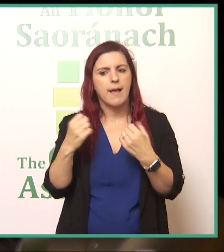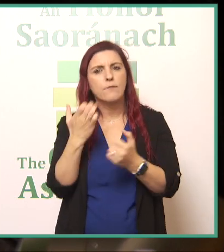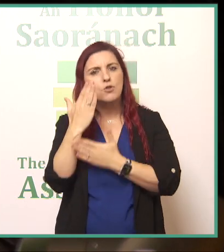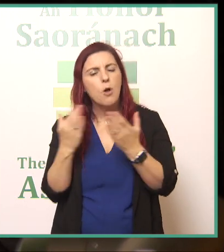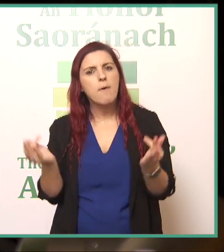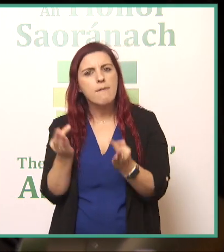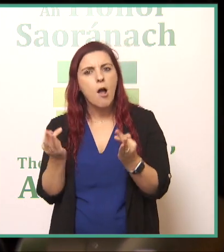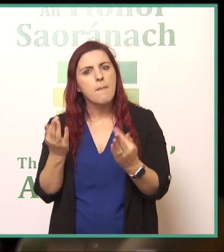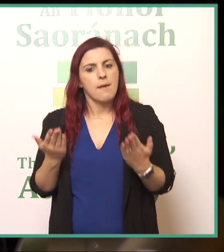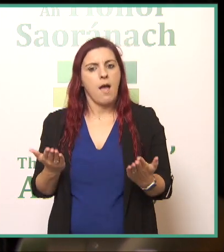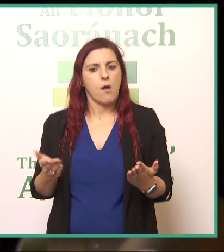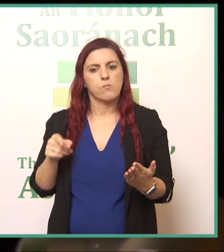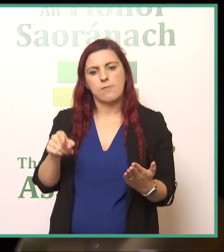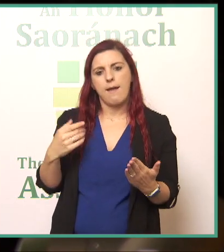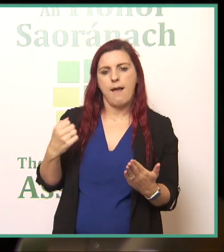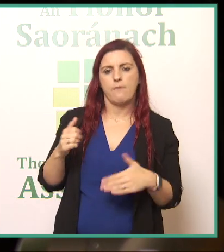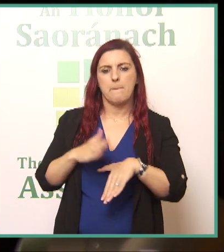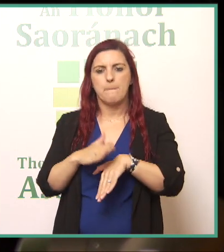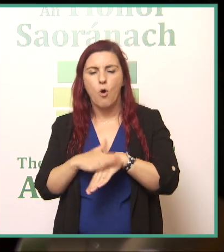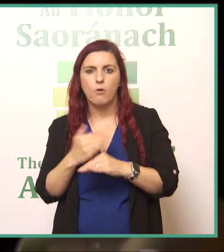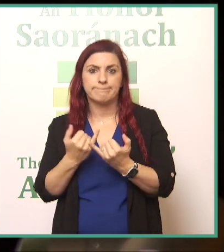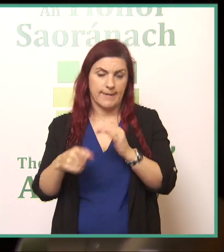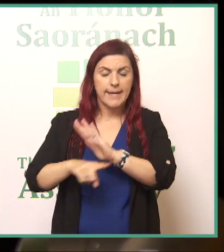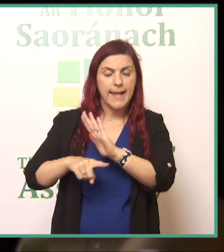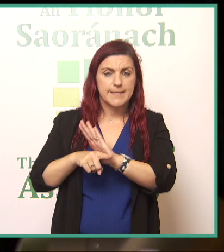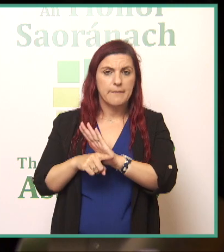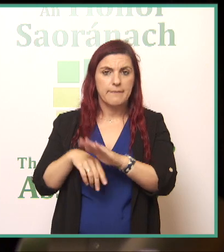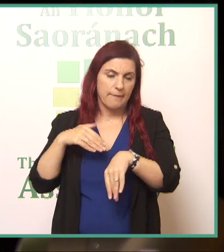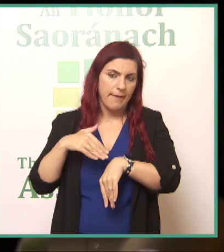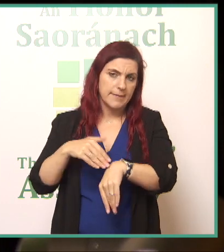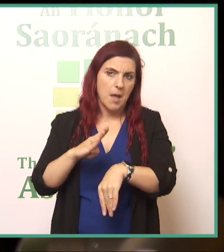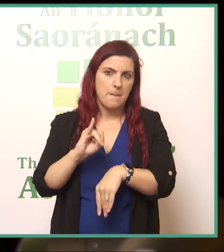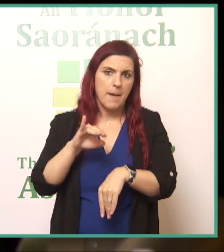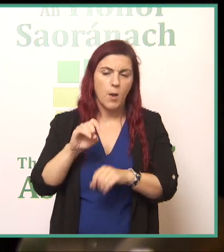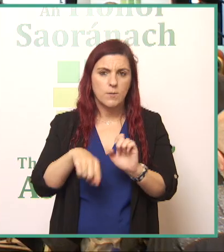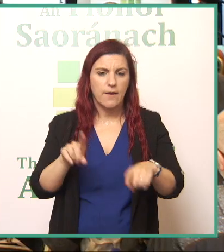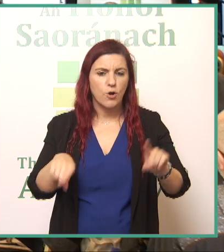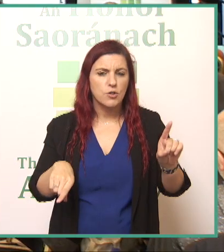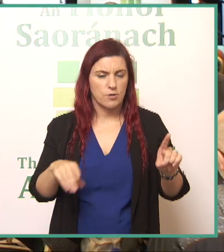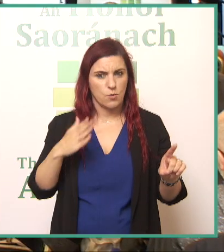practices that have had I suppose more negative impacts on biodiversity and just to illustrate